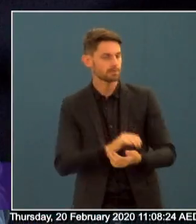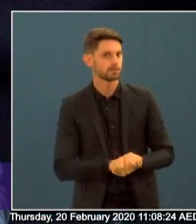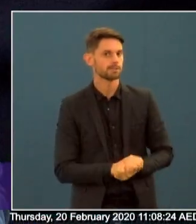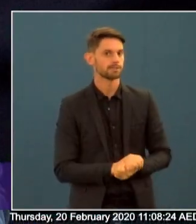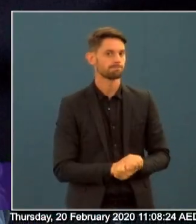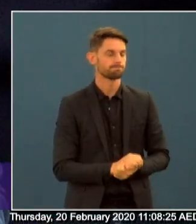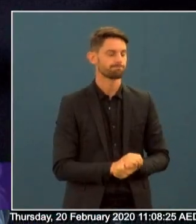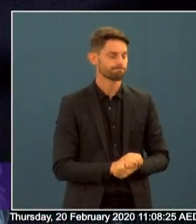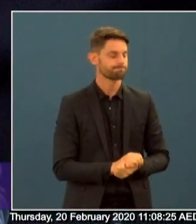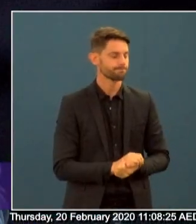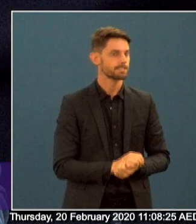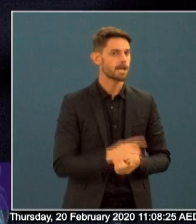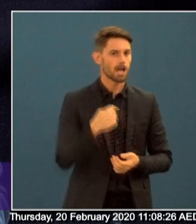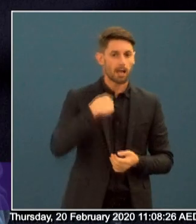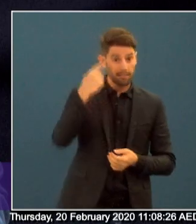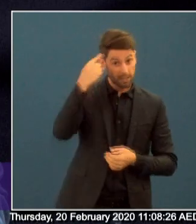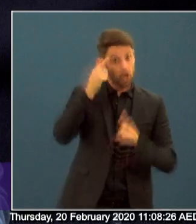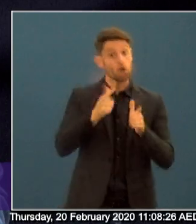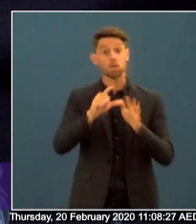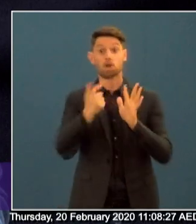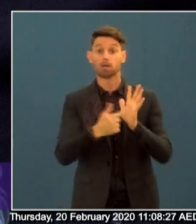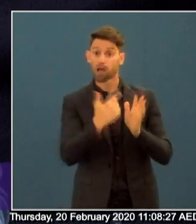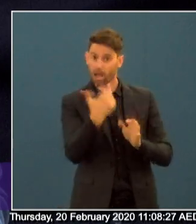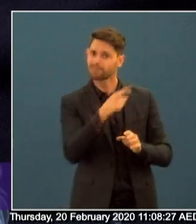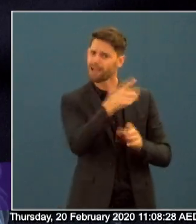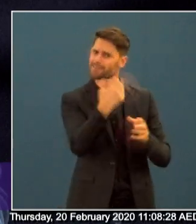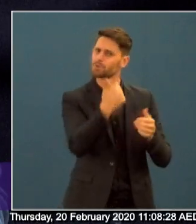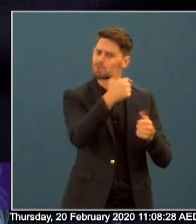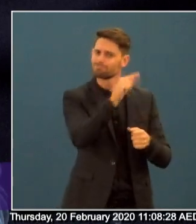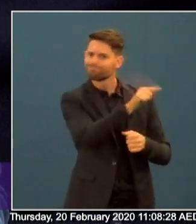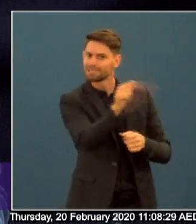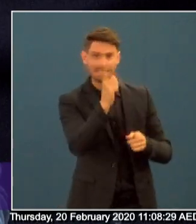I think many doctors do an excellent job, and many go to great lengths to,